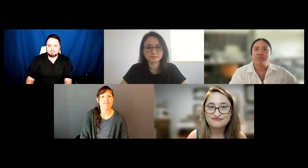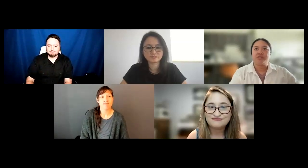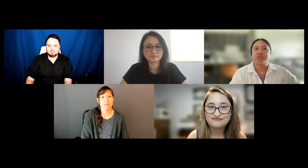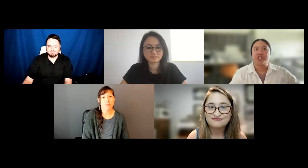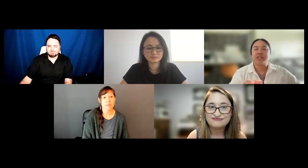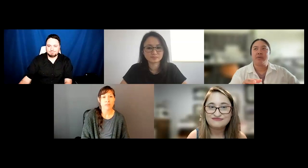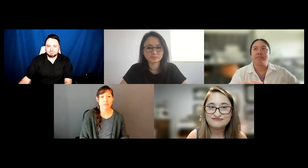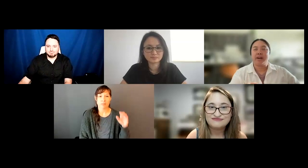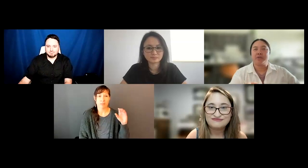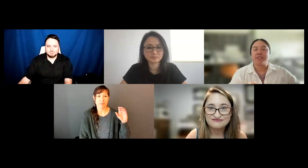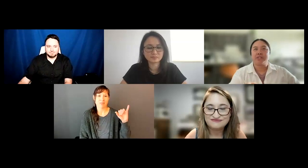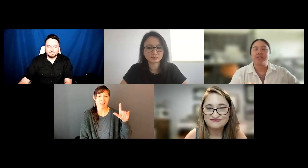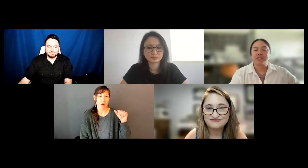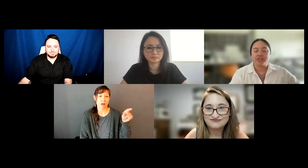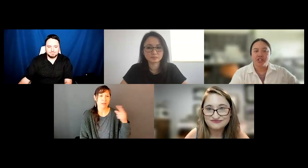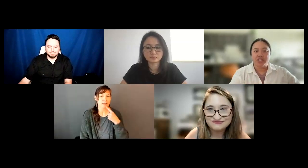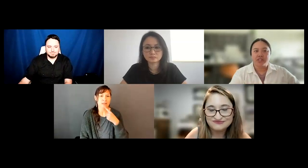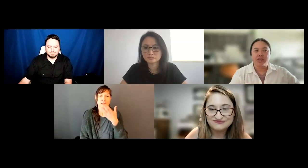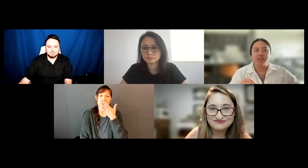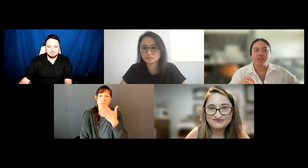Thank you so much for sharing about Synergies.